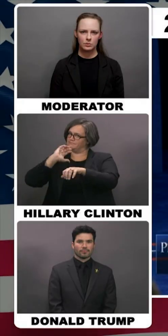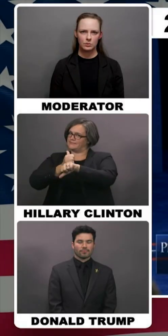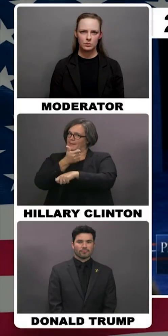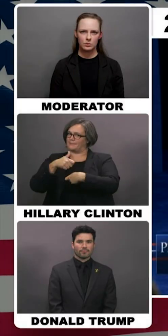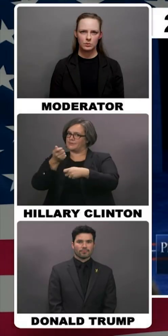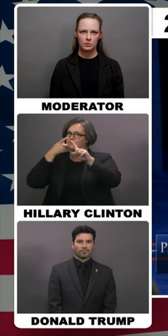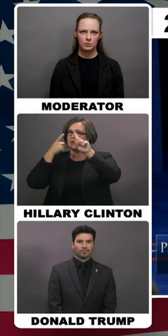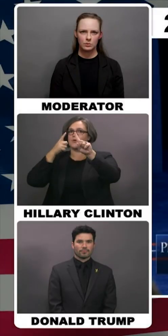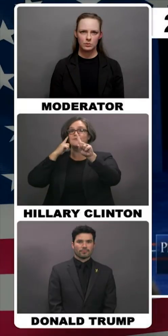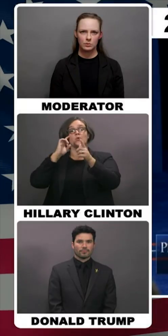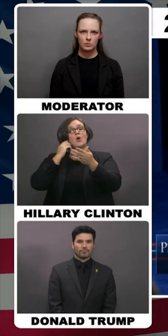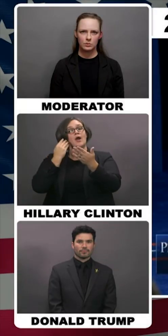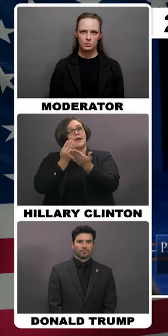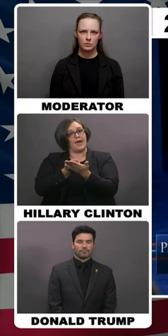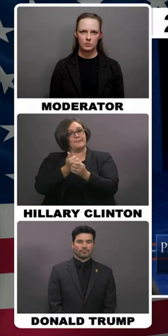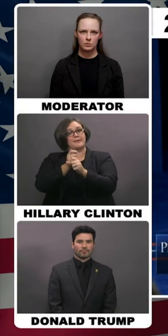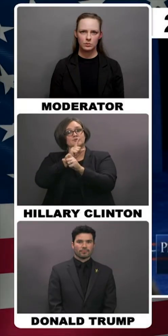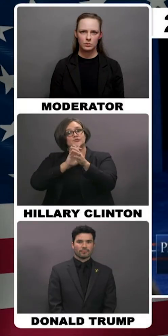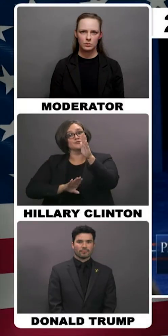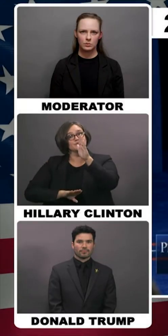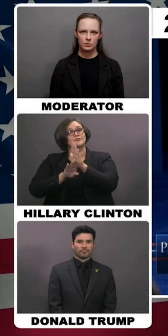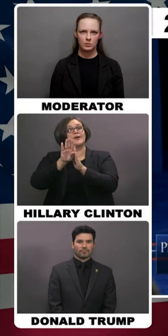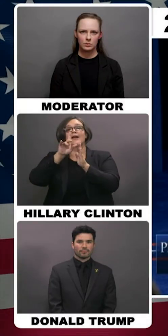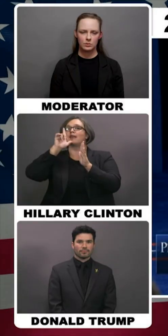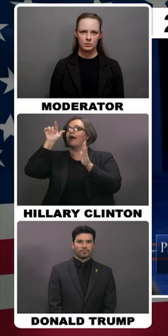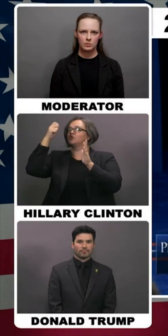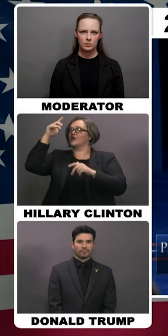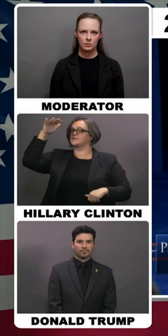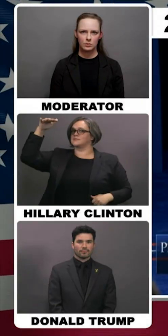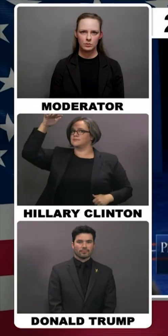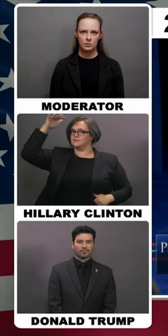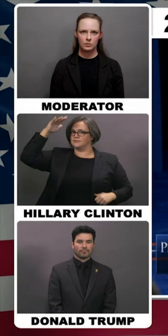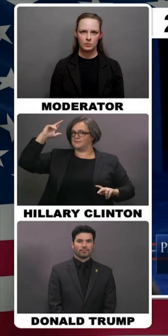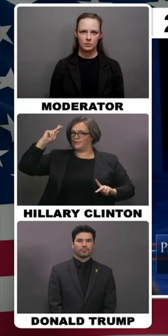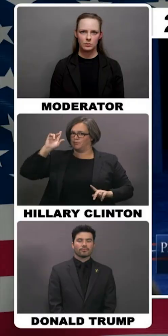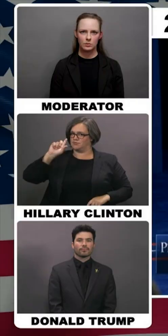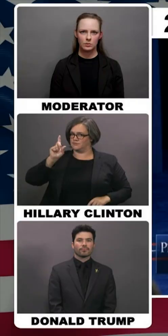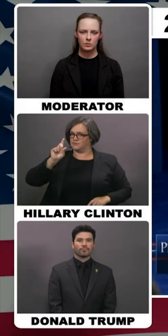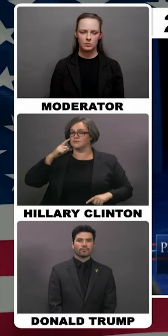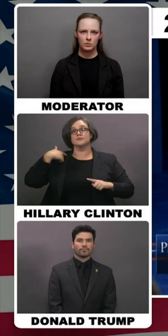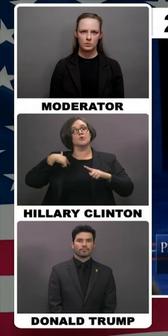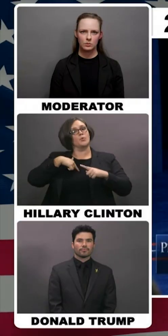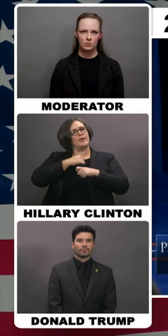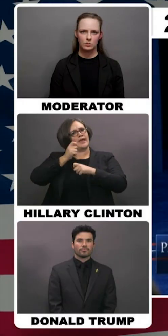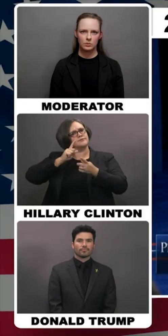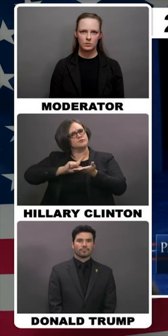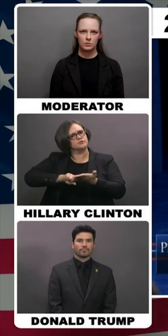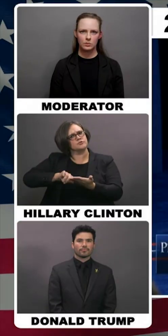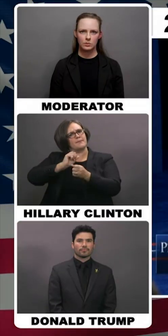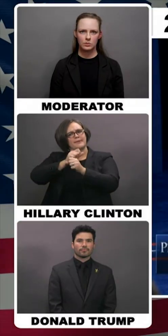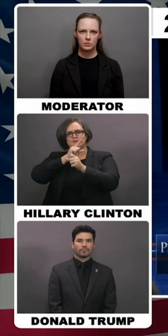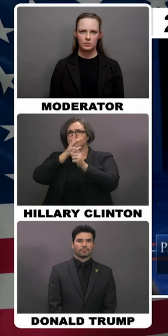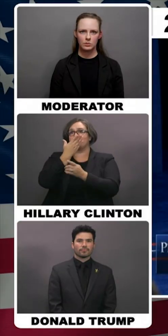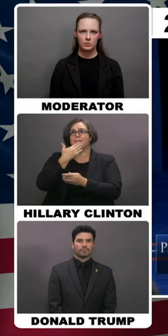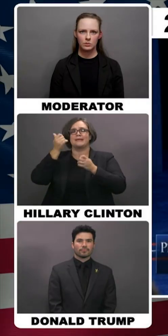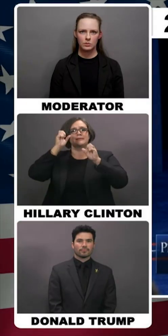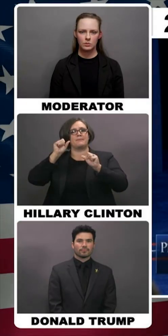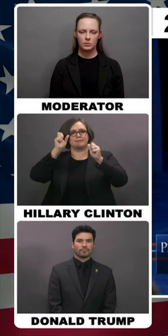to work for everyone, not just those at the top, making sure that we have the best education system from preschool